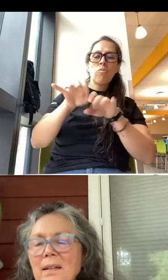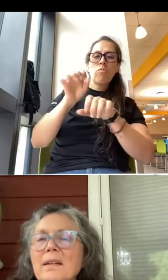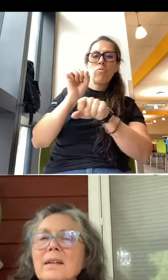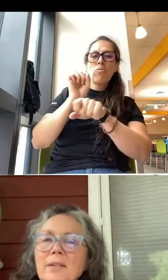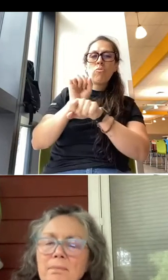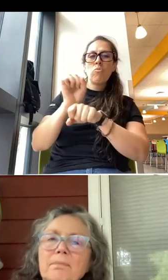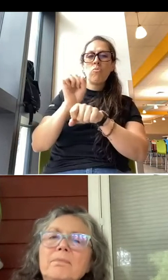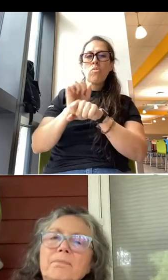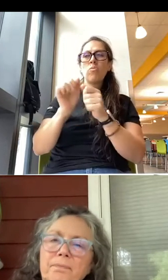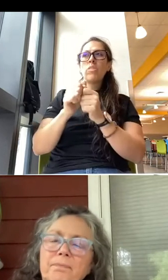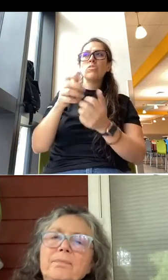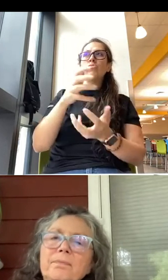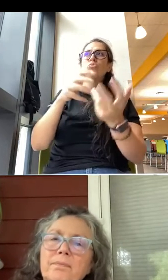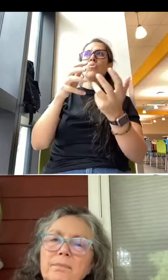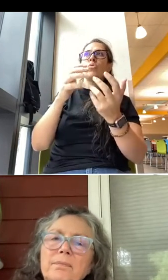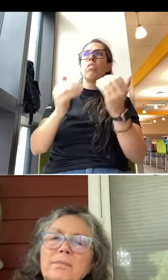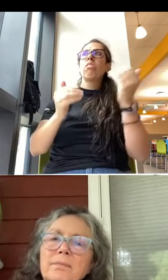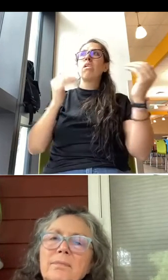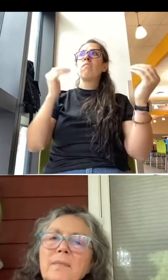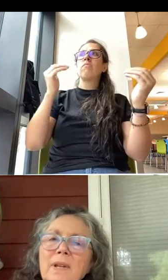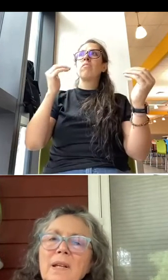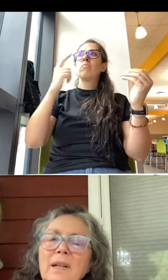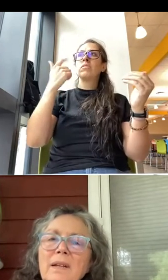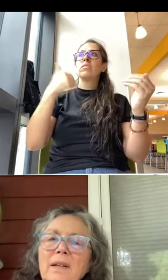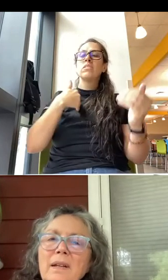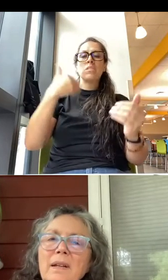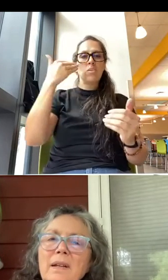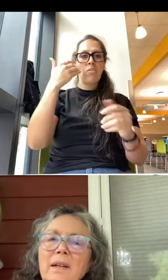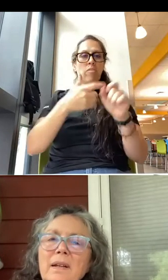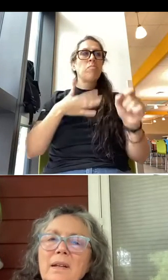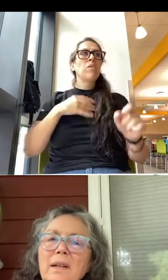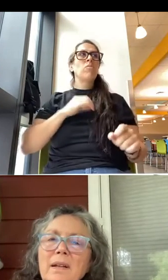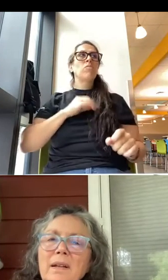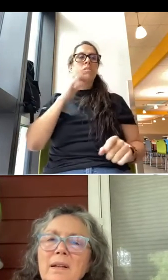level, because I just know, from like my experiences, that regardless of what the